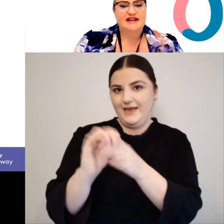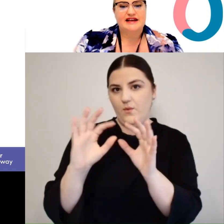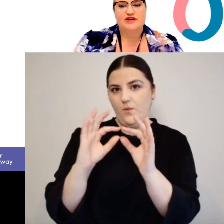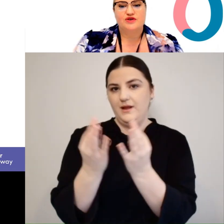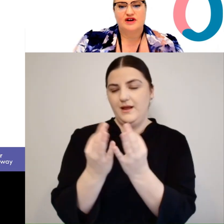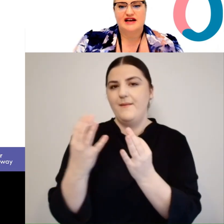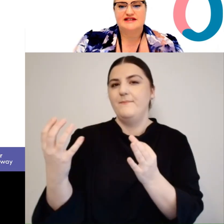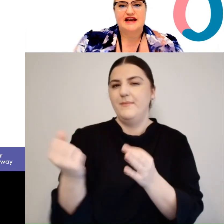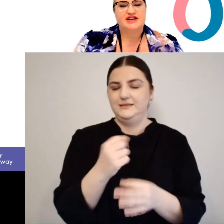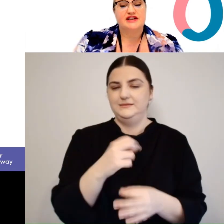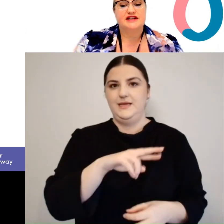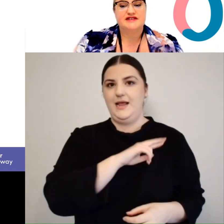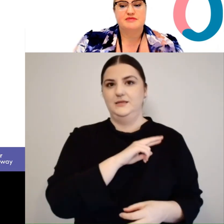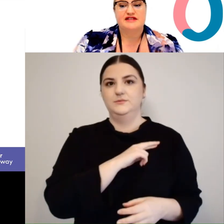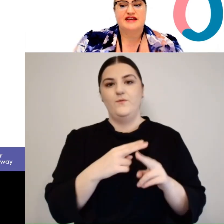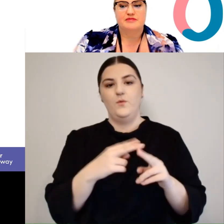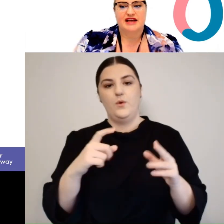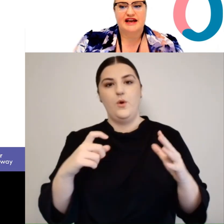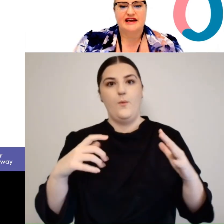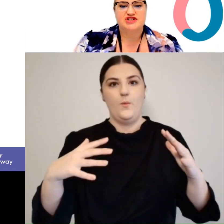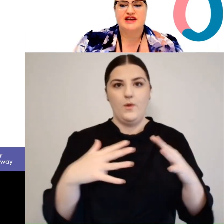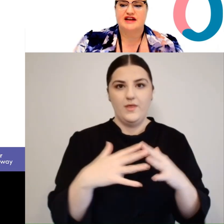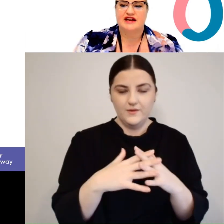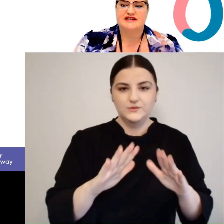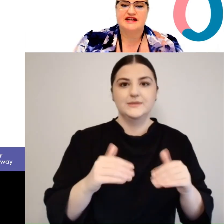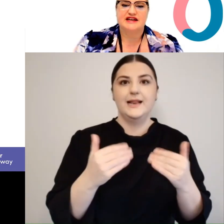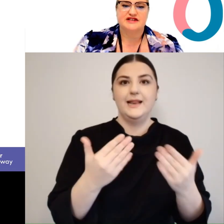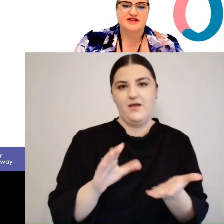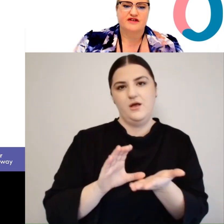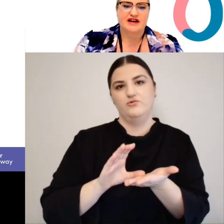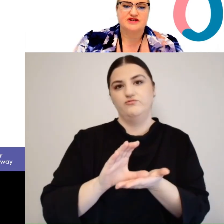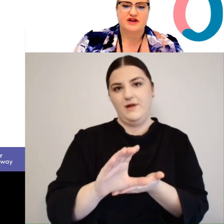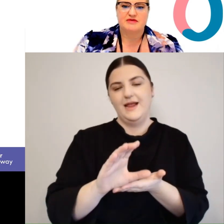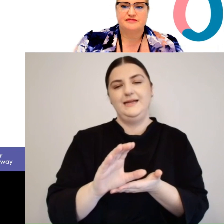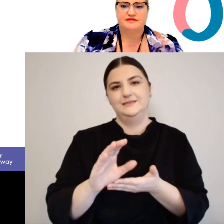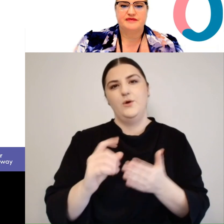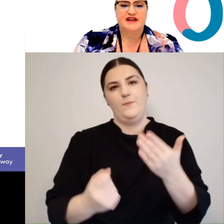Only the lead organisation can submit the application and enter into the Grant Agreement.